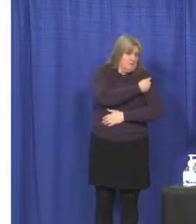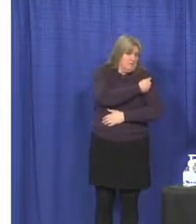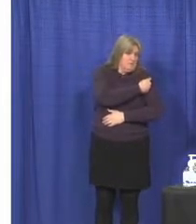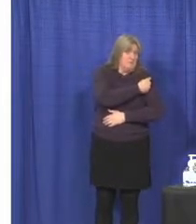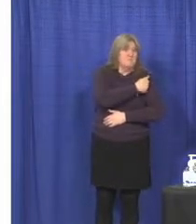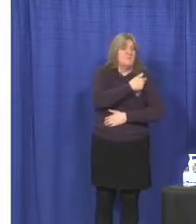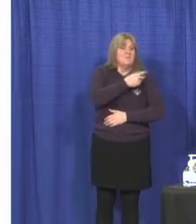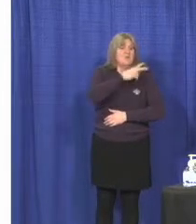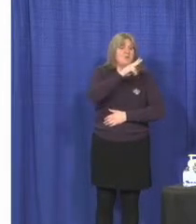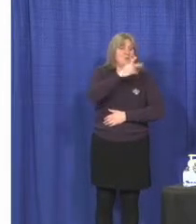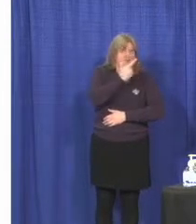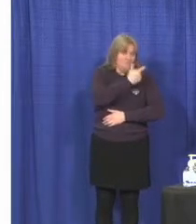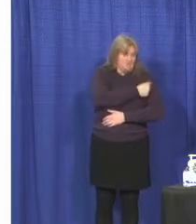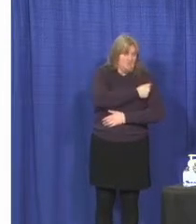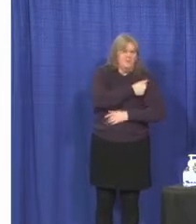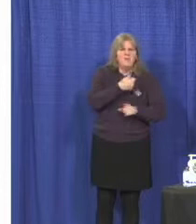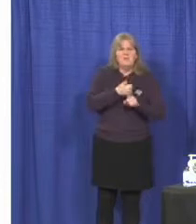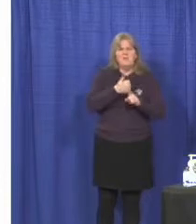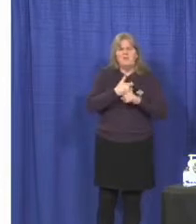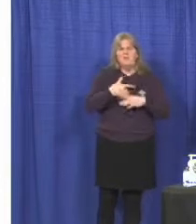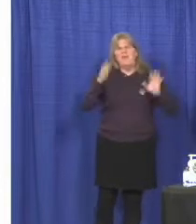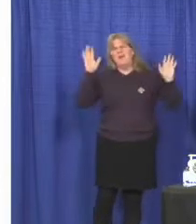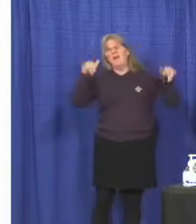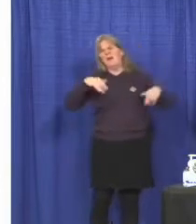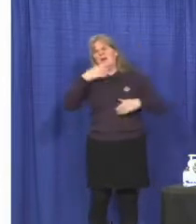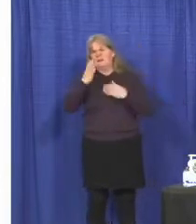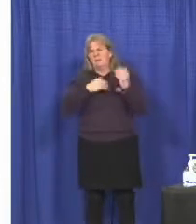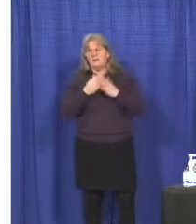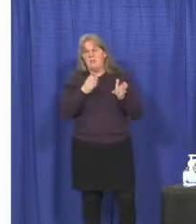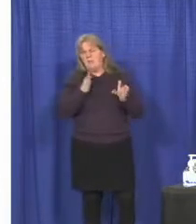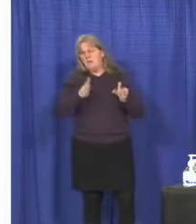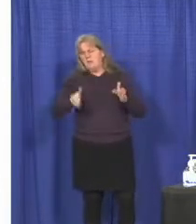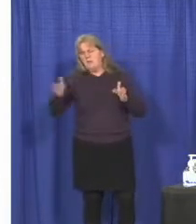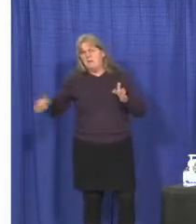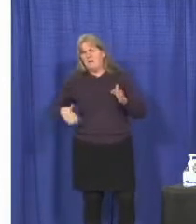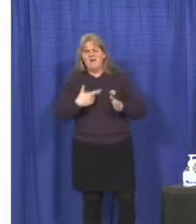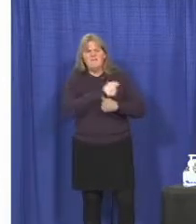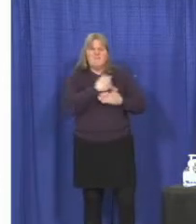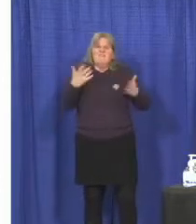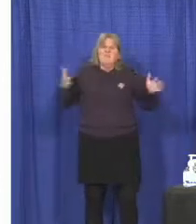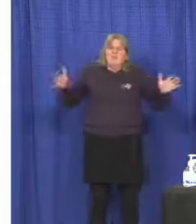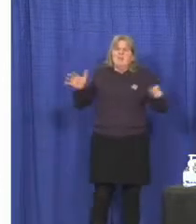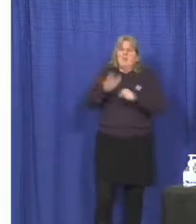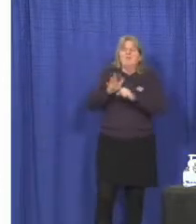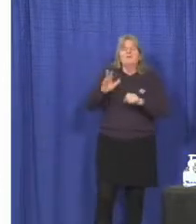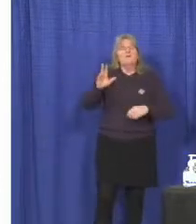feel the holes don't matter but given that we don't yet know how